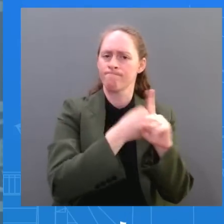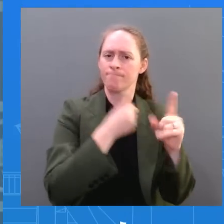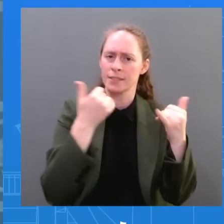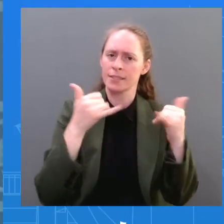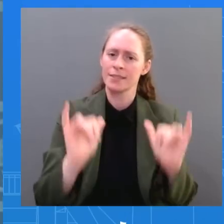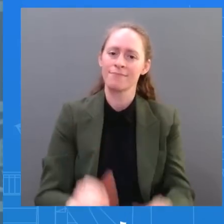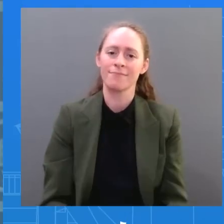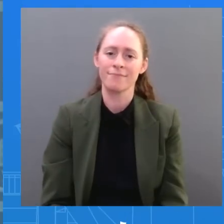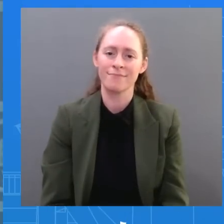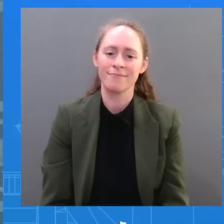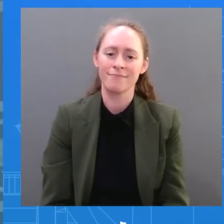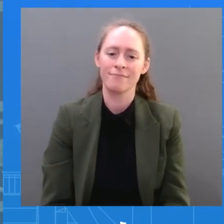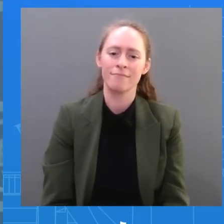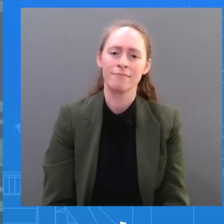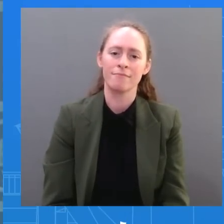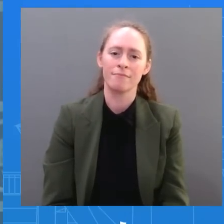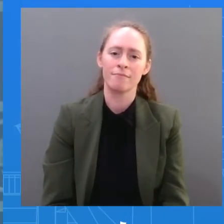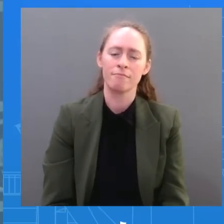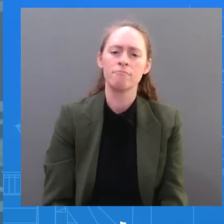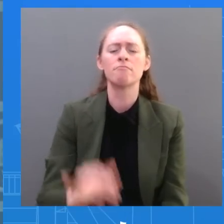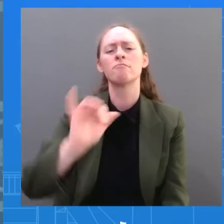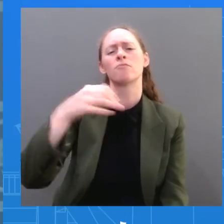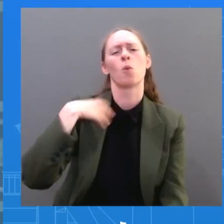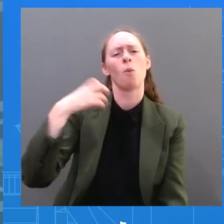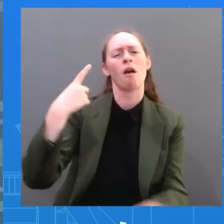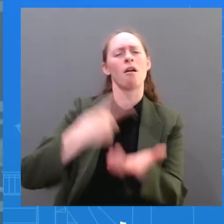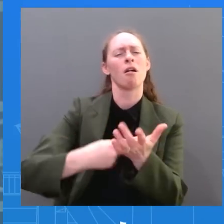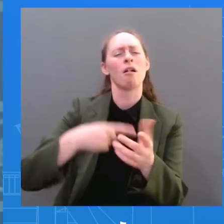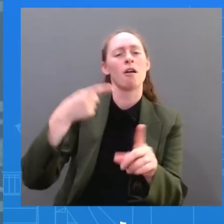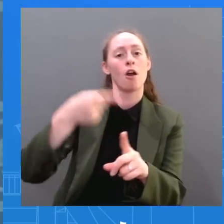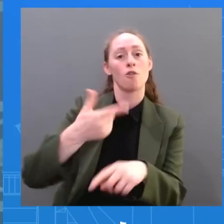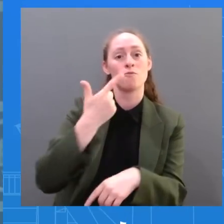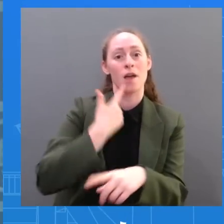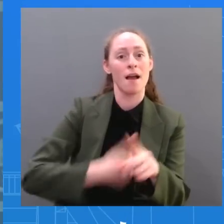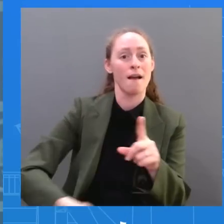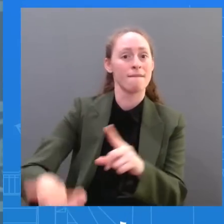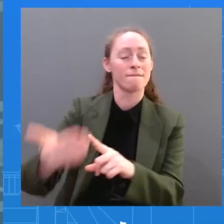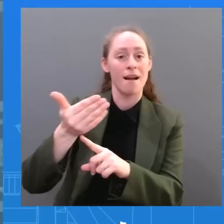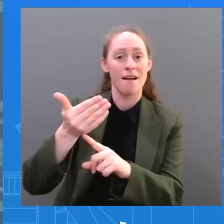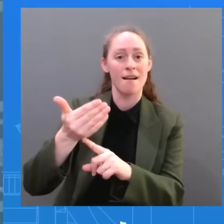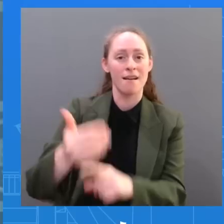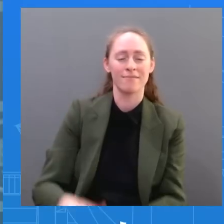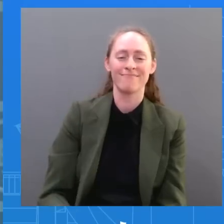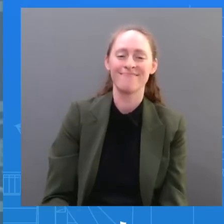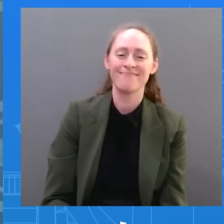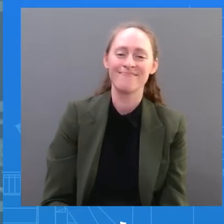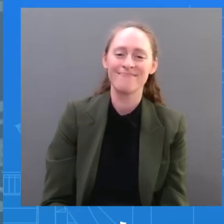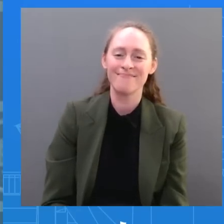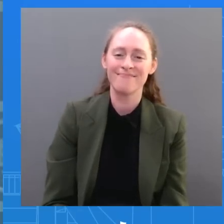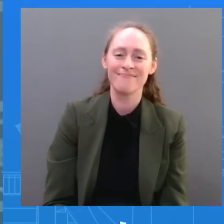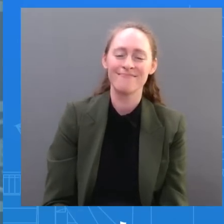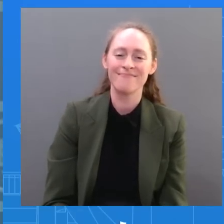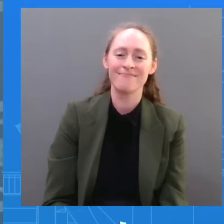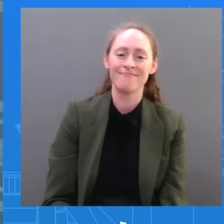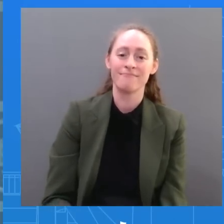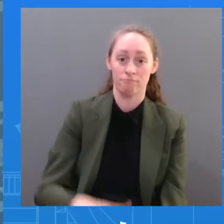as we've seen them over the past several years, is that when they are implemented, they do work in red states and in blue states.